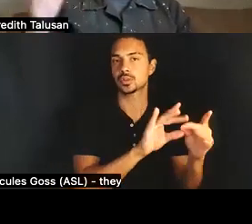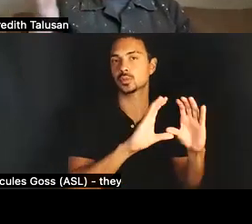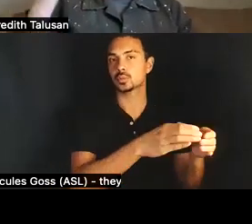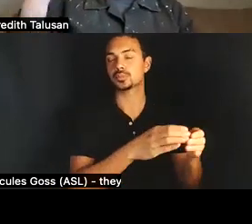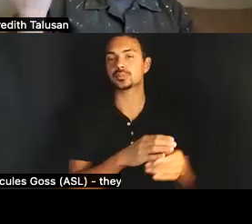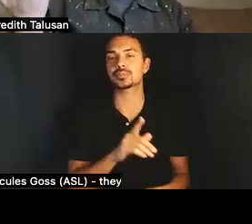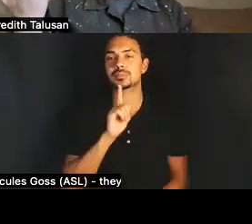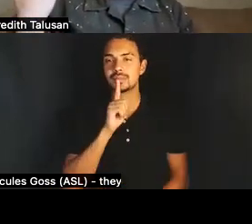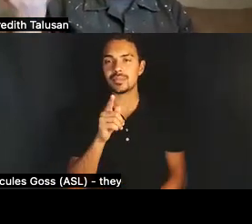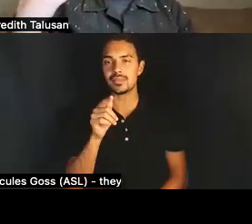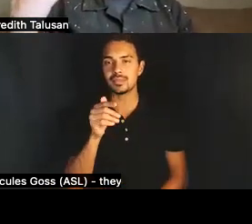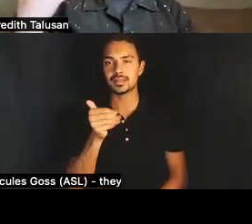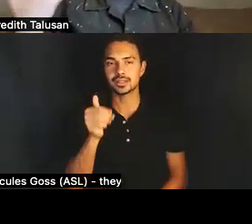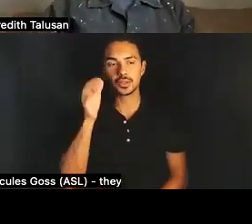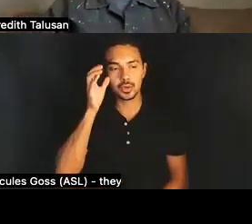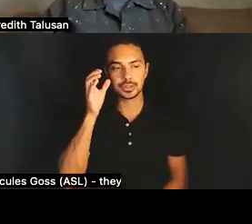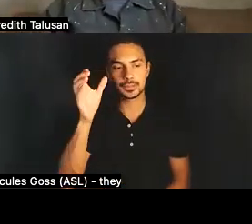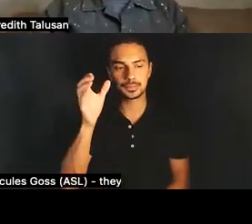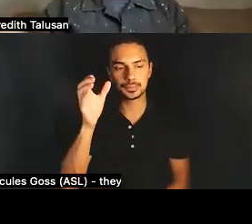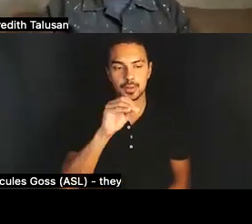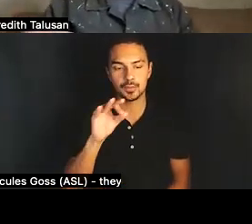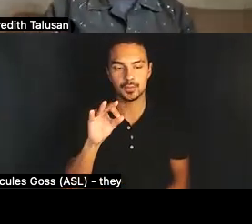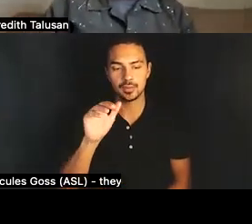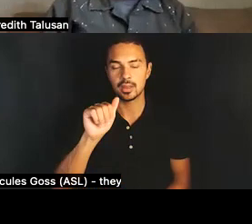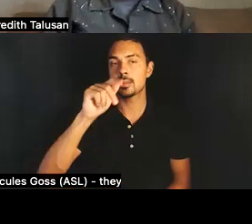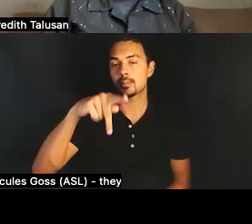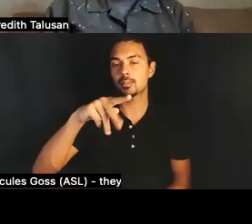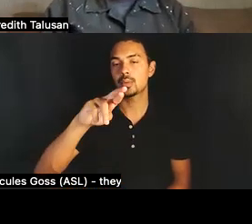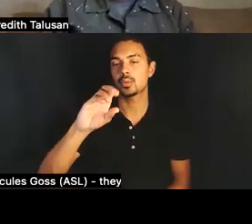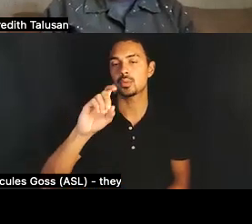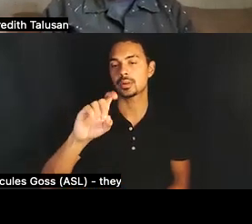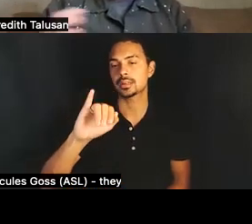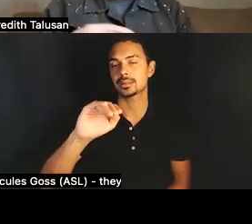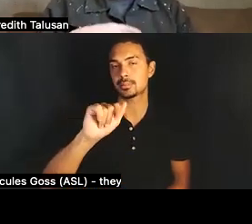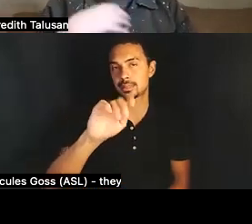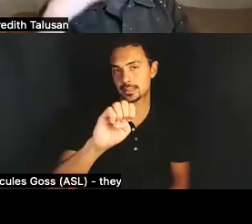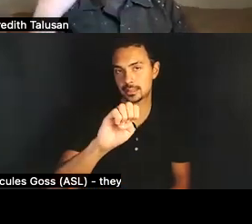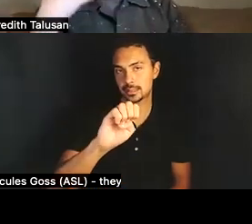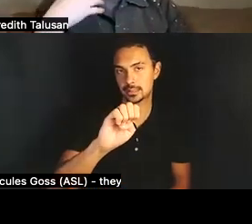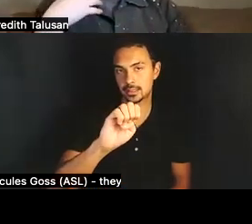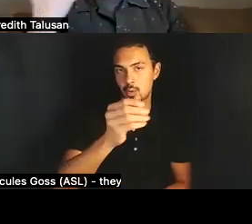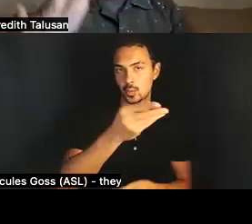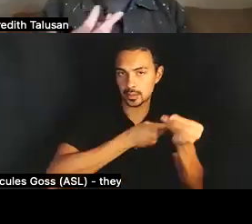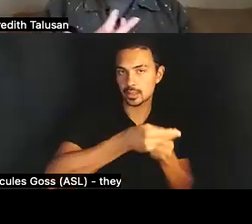and professional relationship group, is this concept of approximate rather than